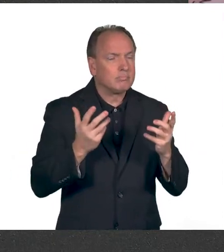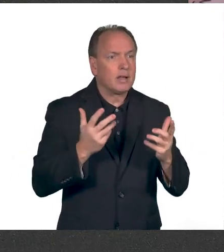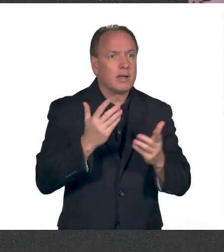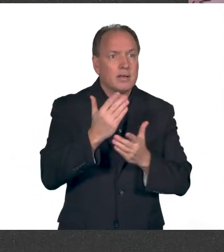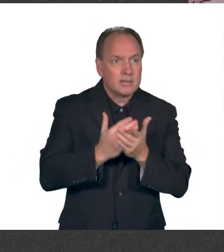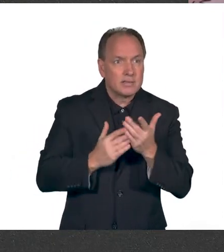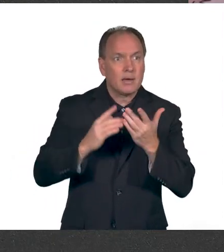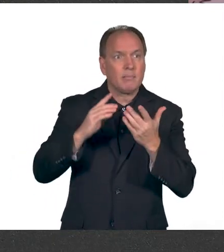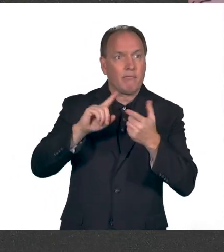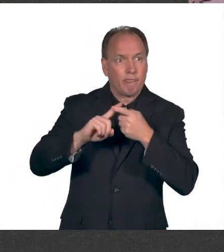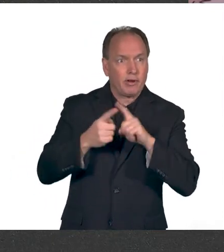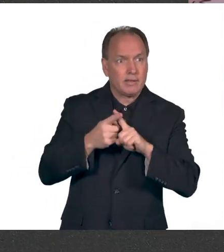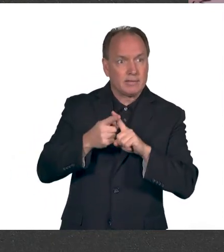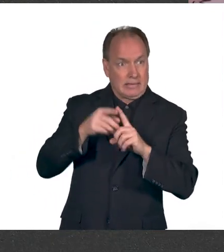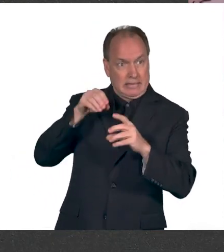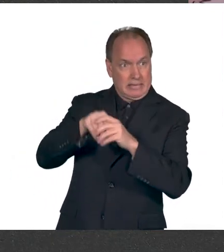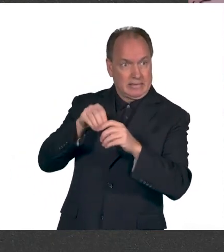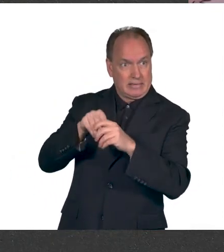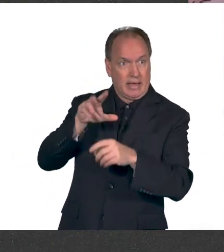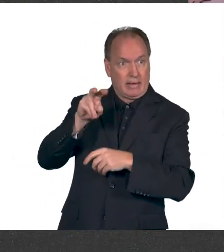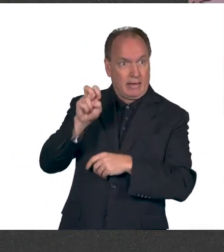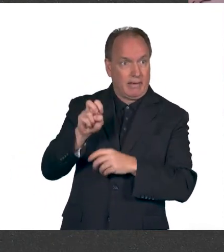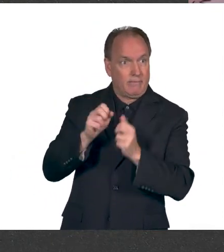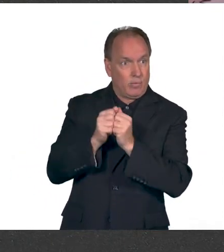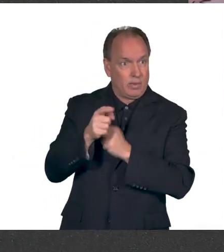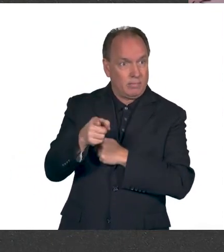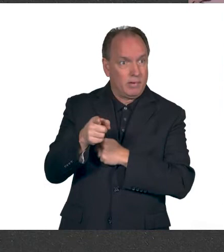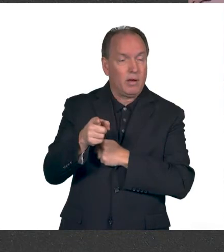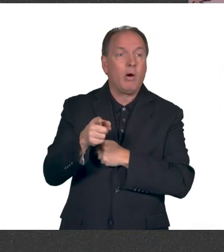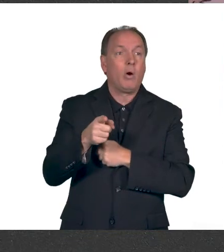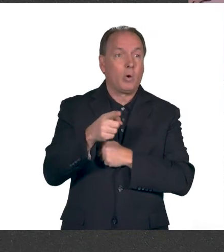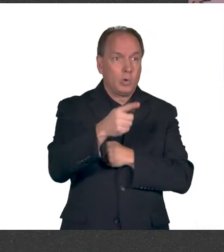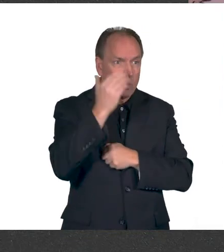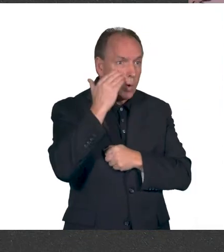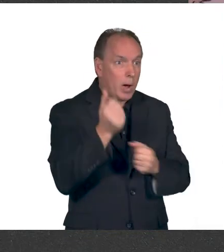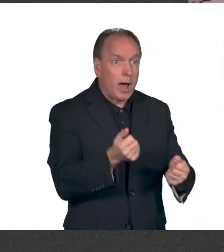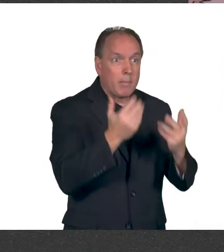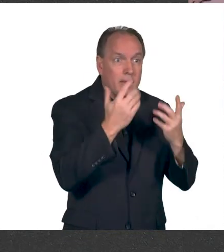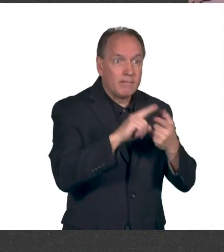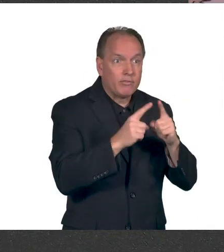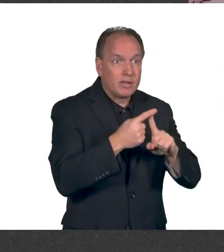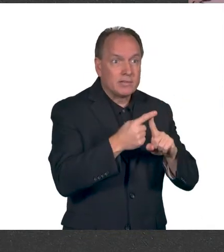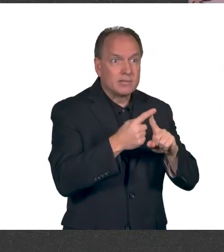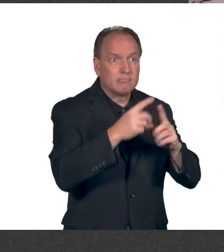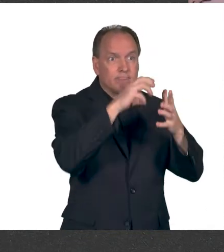Some of bear's friends are visiting him in the cave. Do you think you know how many friends I took